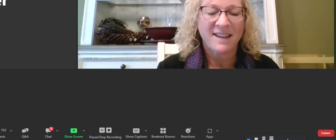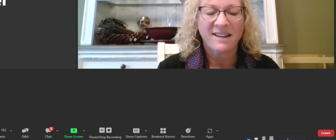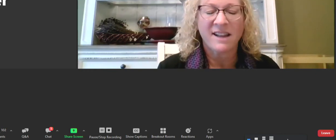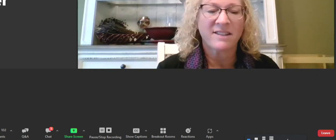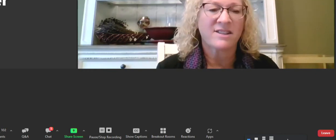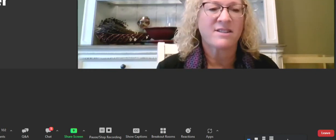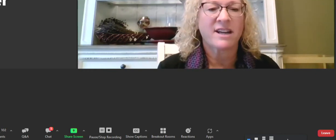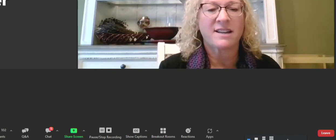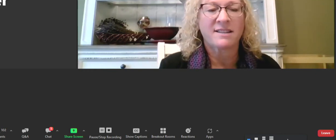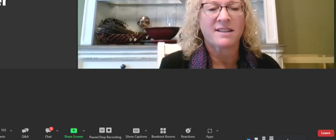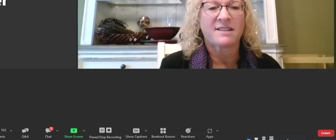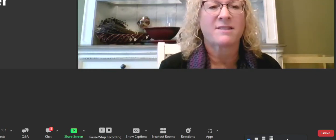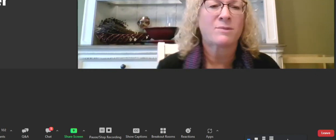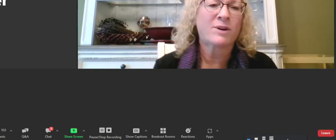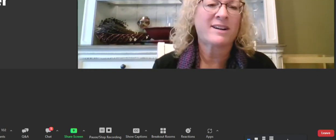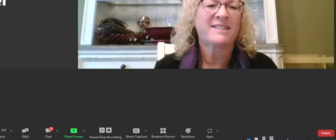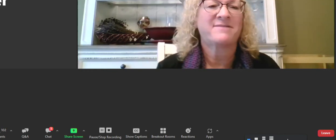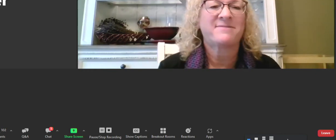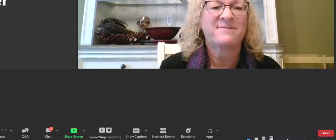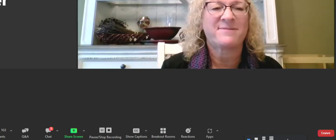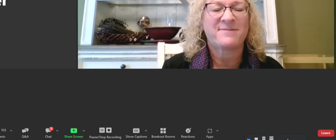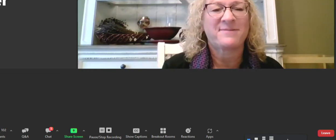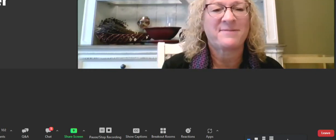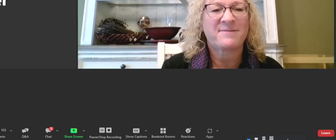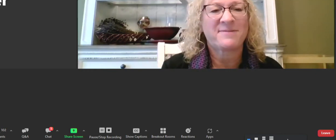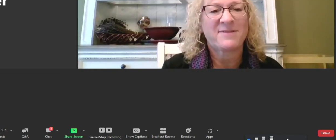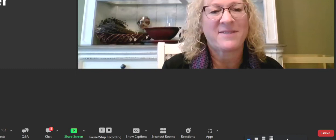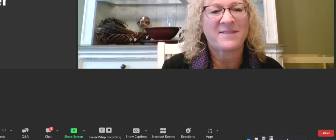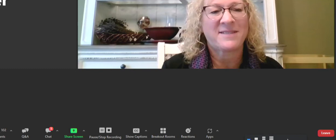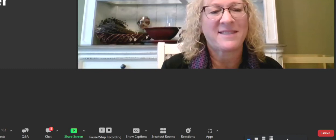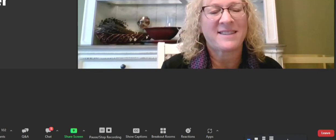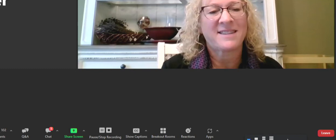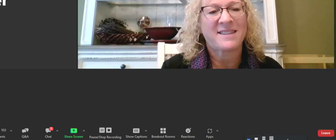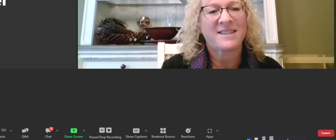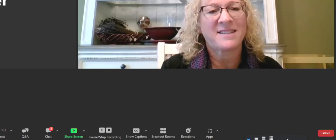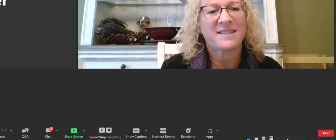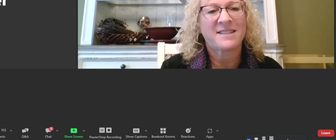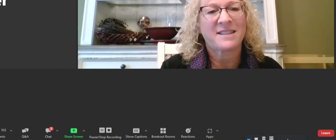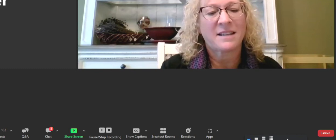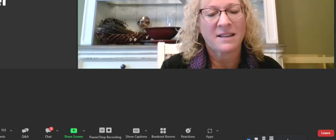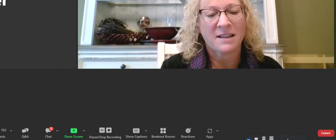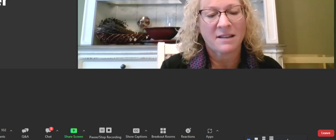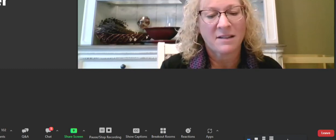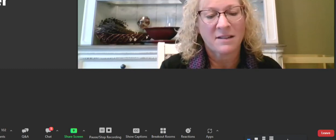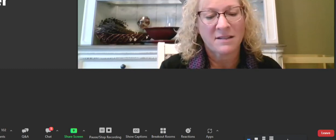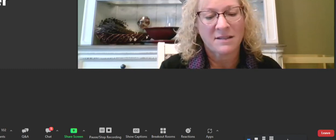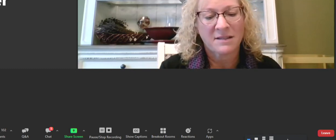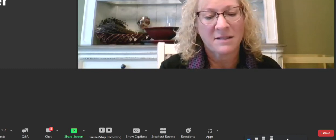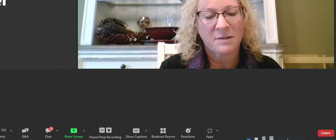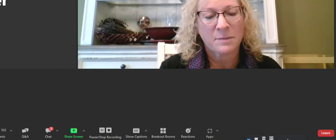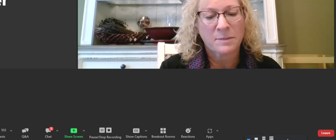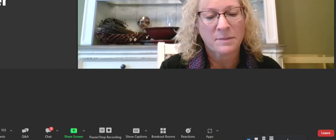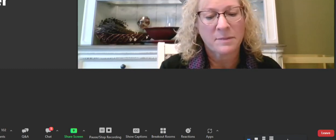Technology is great until it doesn't work. Absolutely. We know that technology can be useful